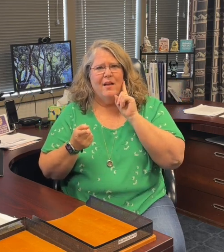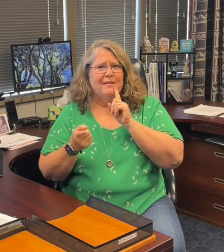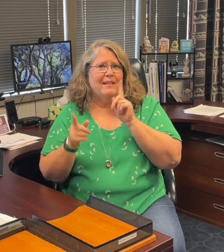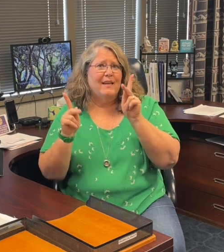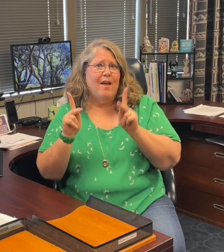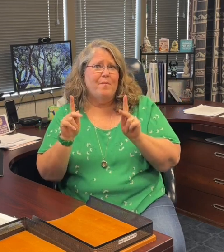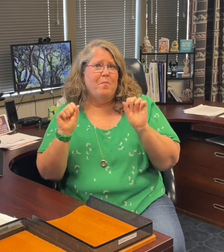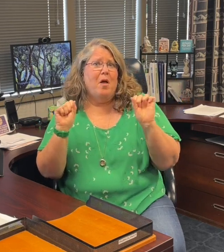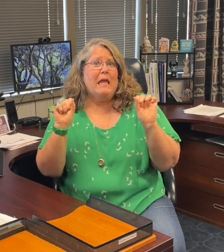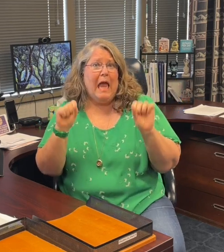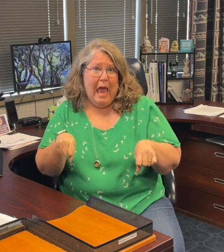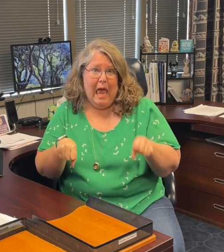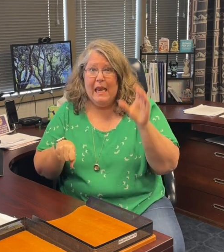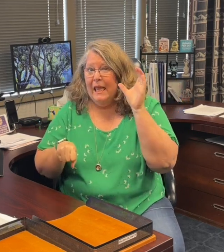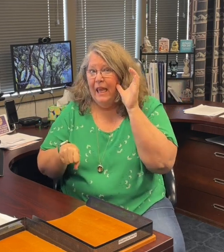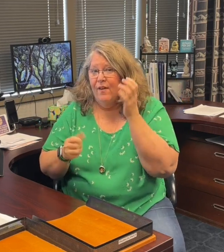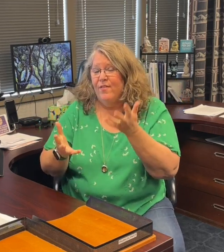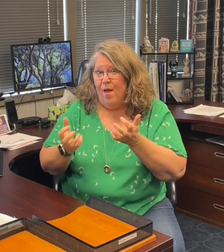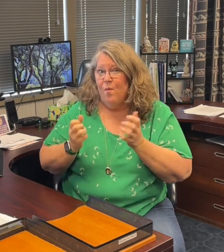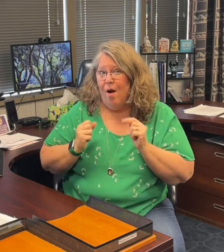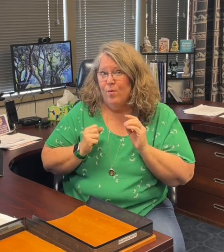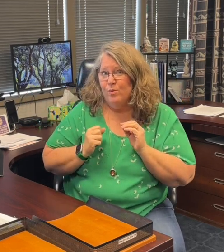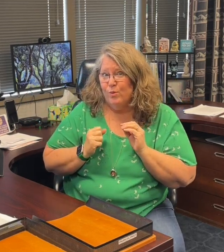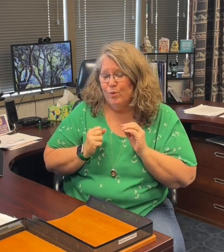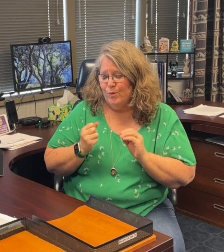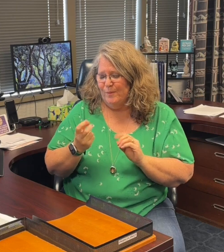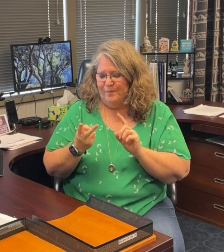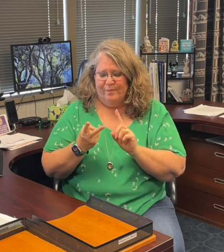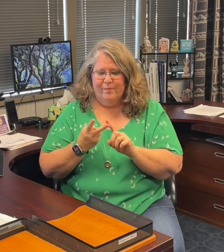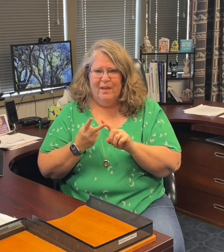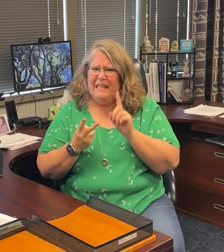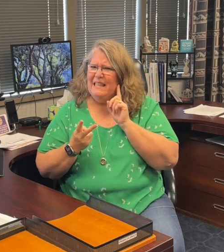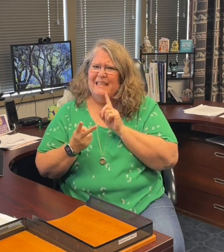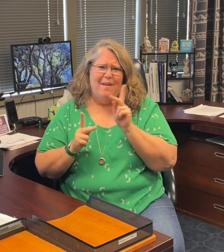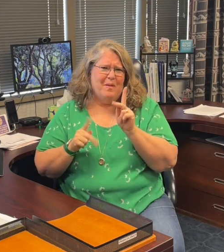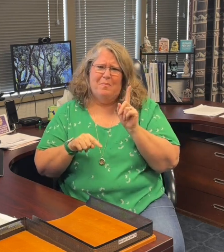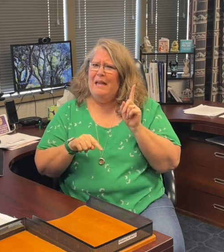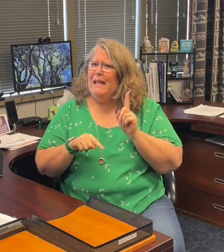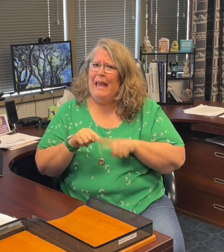I would say that people think or will say things like you're a deaf person